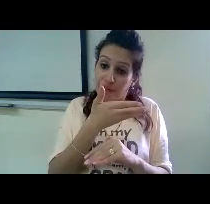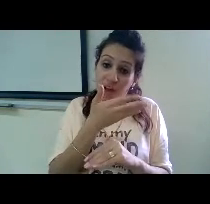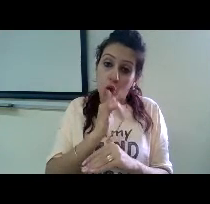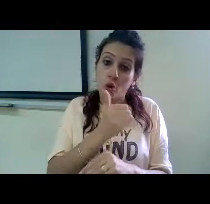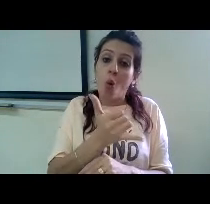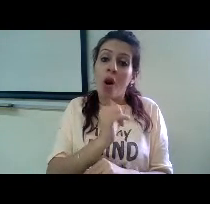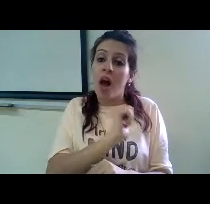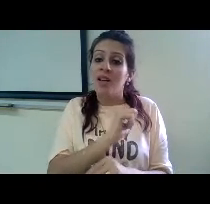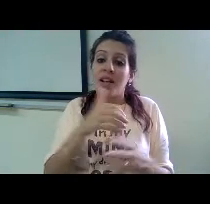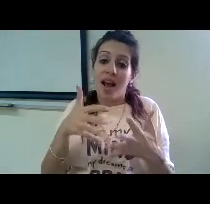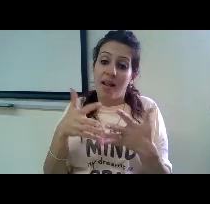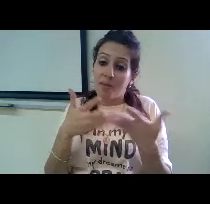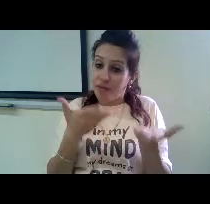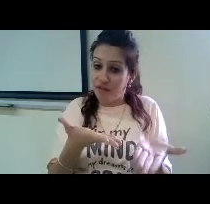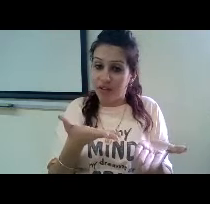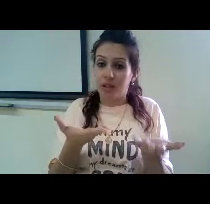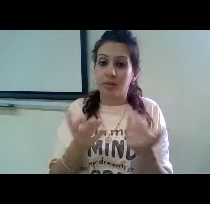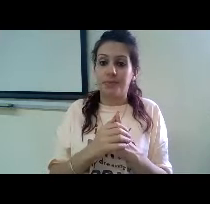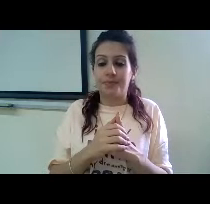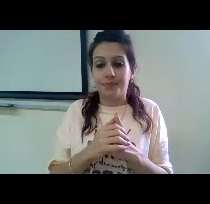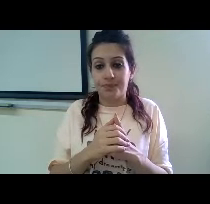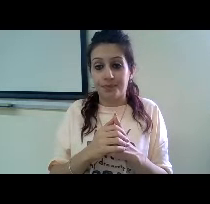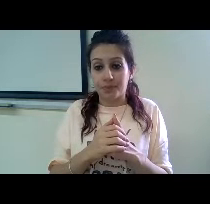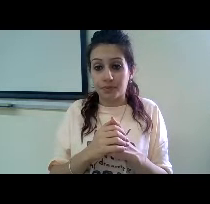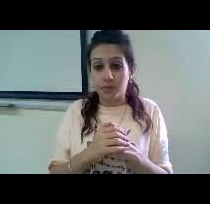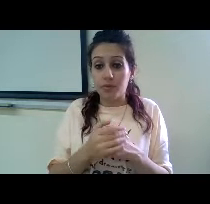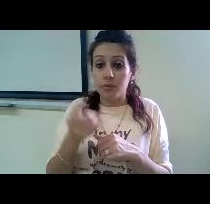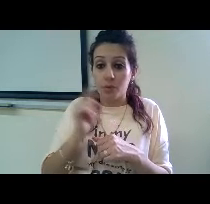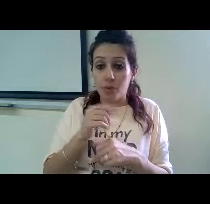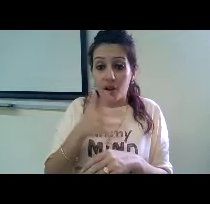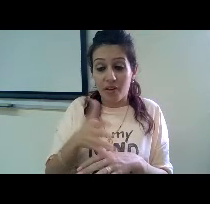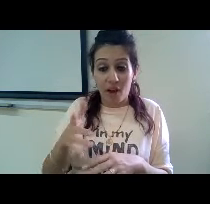so they can create the environment for good learning.